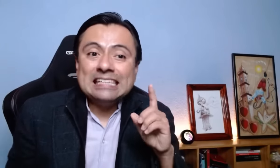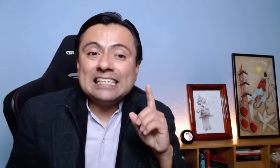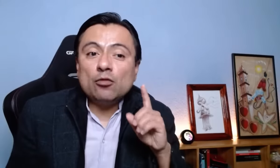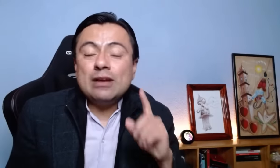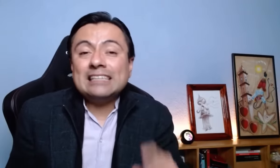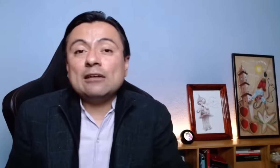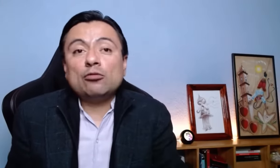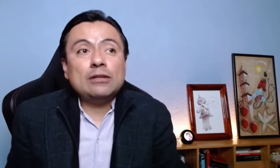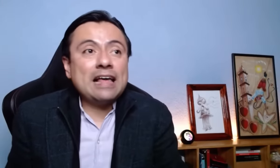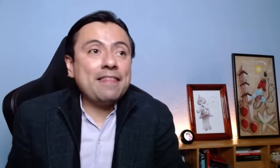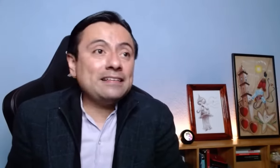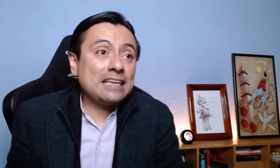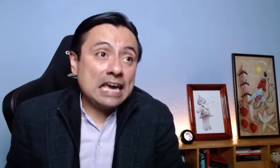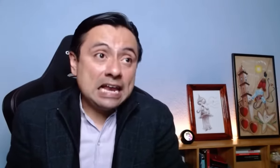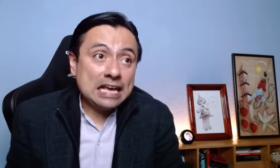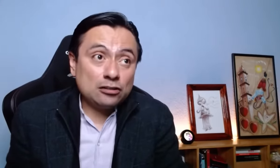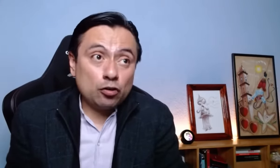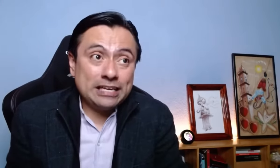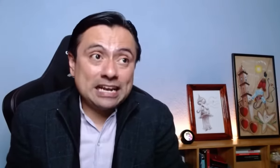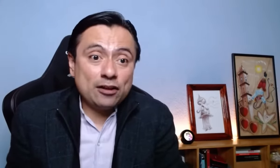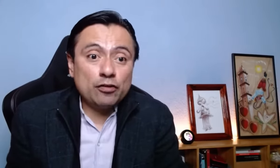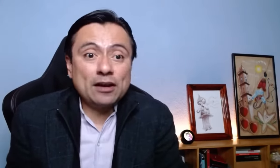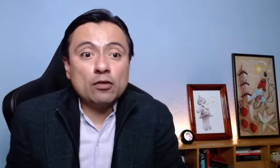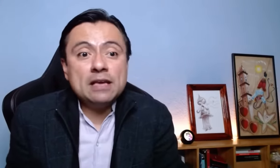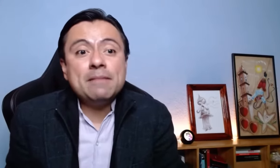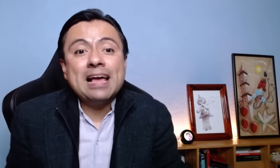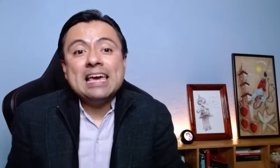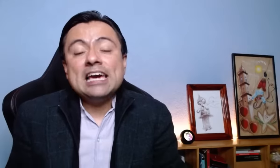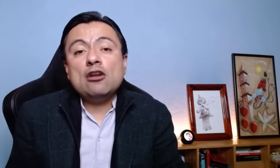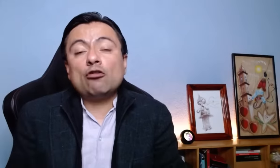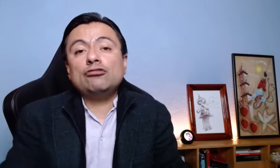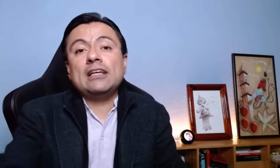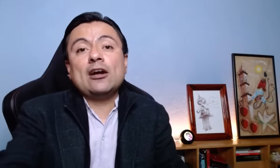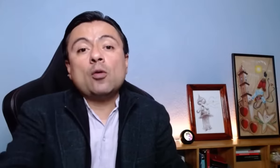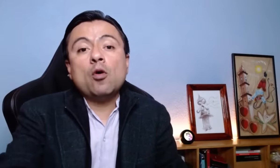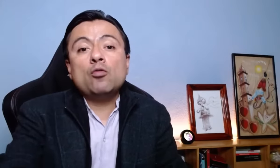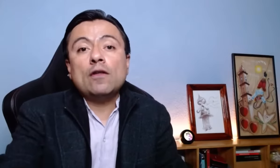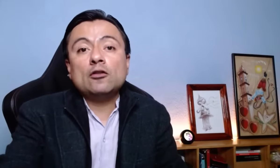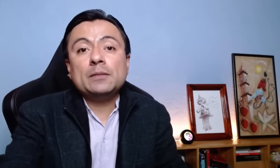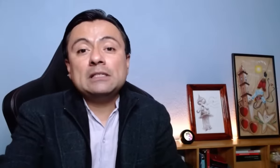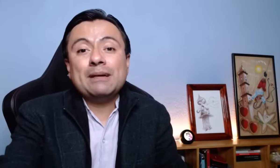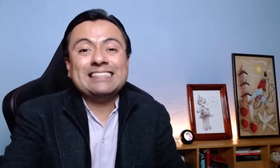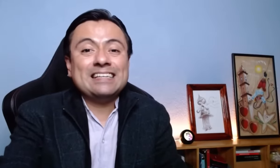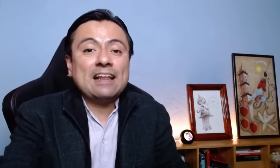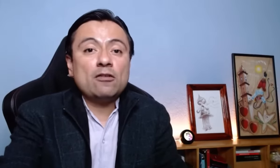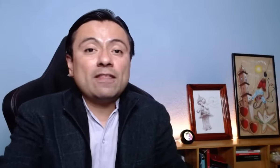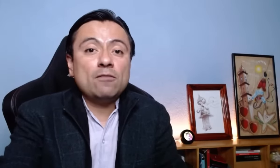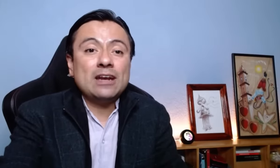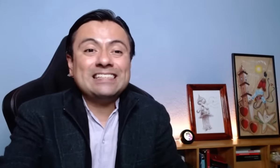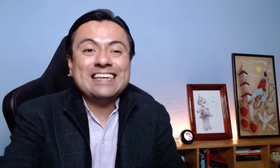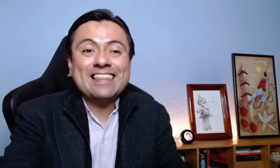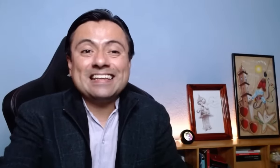were filed against you under the authorities he is originally from Colima and consider him as one of the